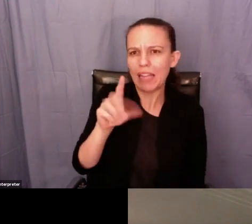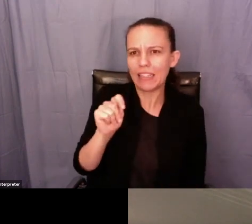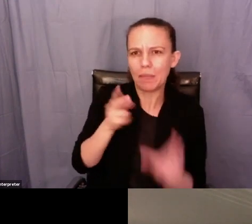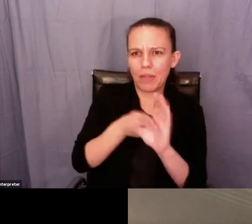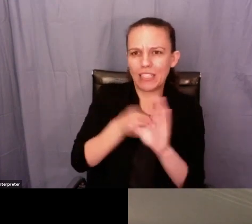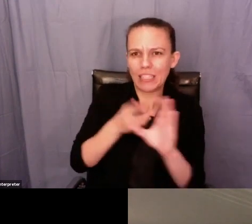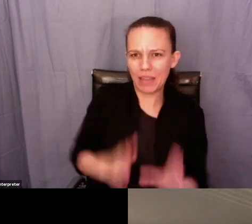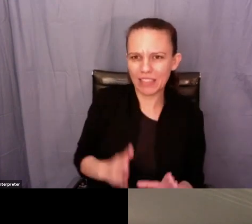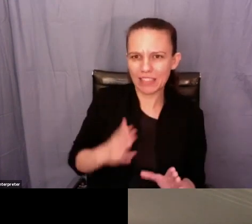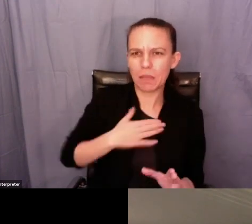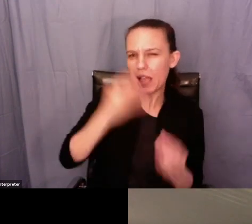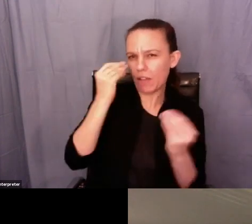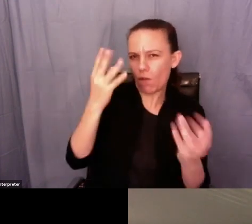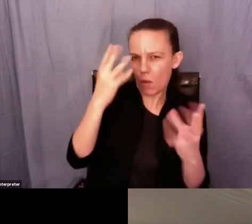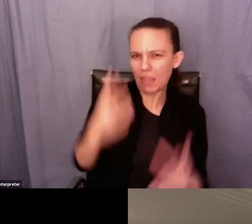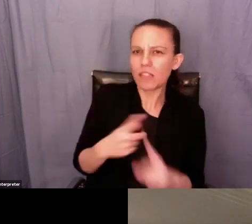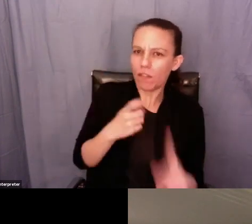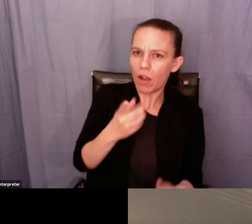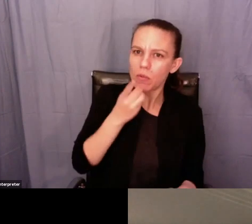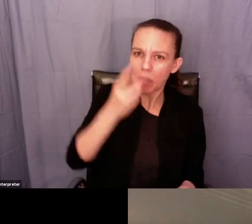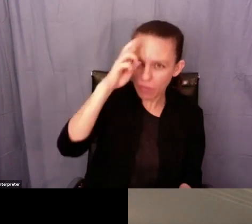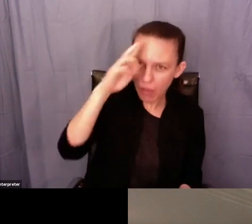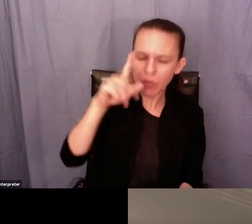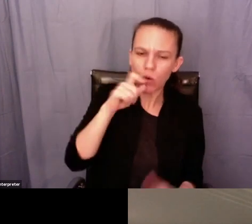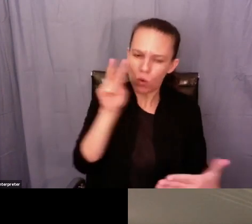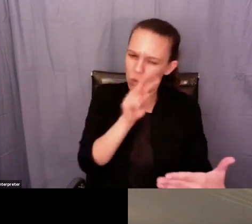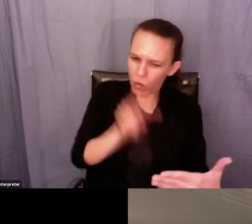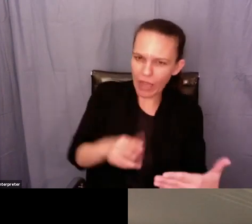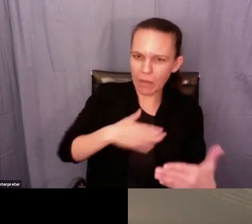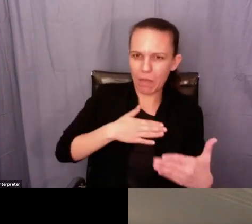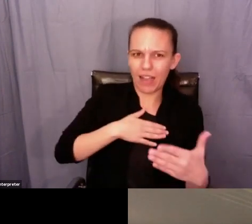from the dominican republic who read through these for me and i'm so indebted to